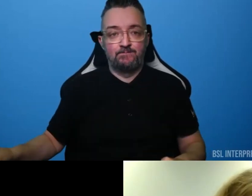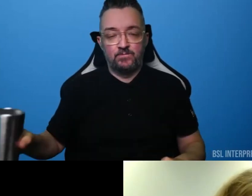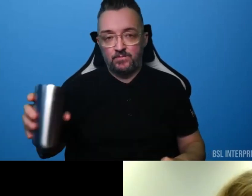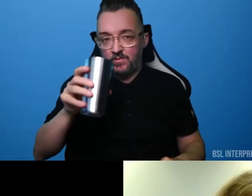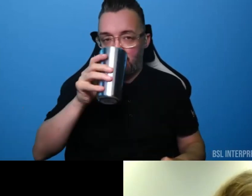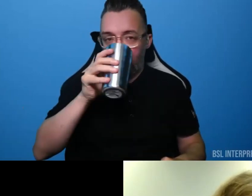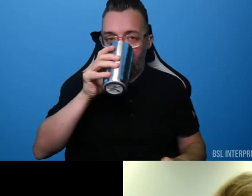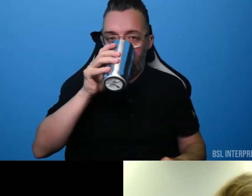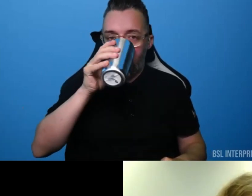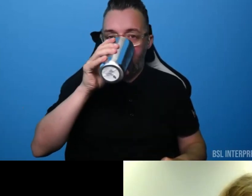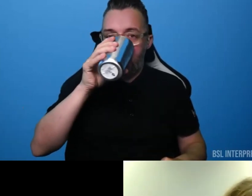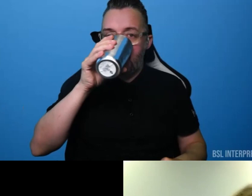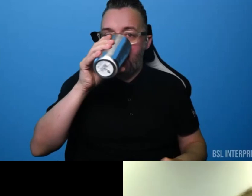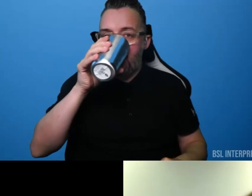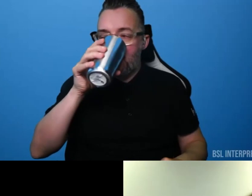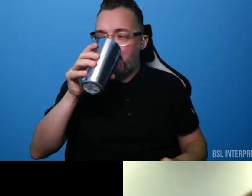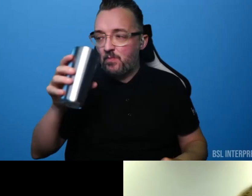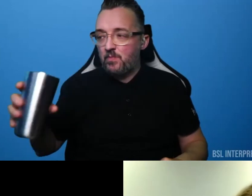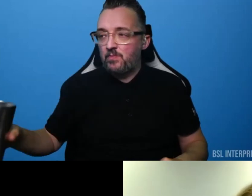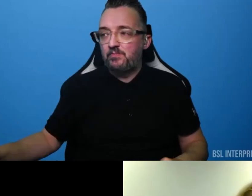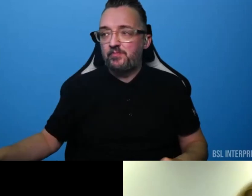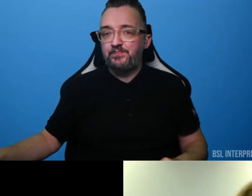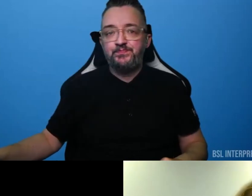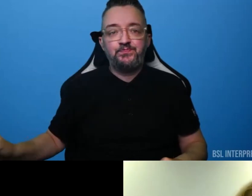Yeah. Well I guess here with the V&A